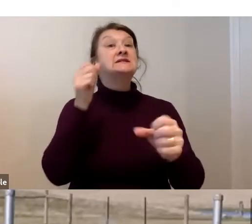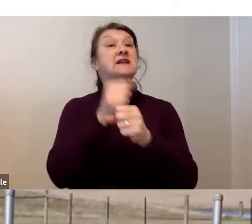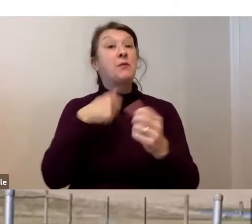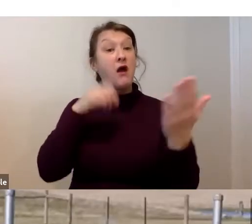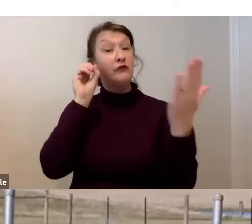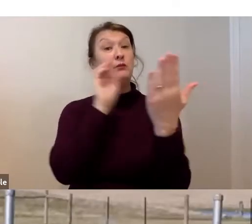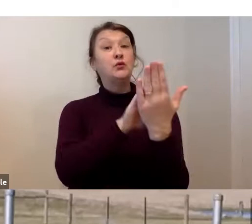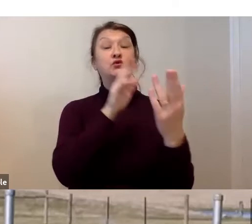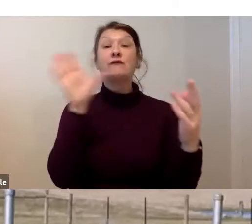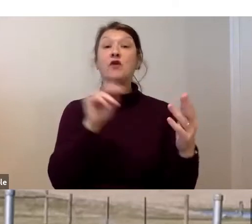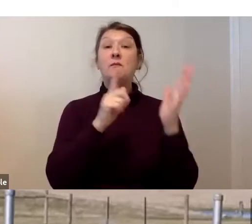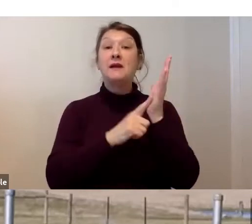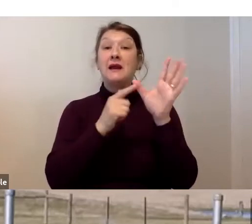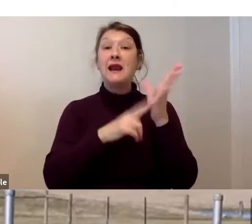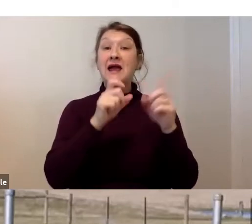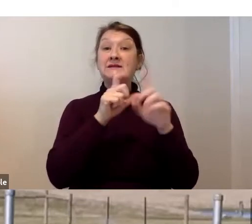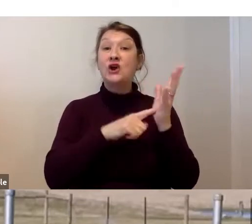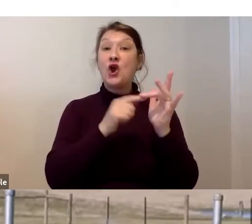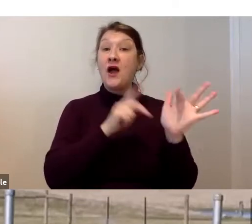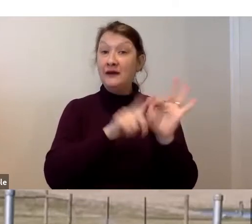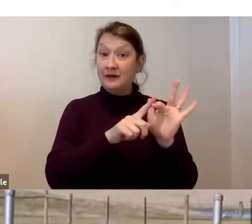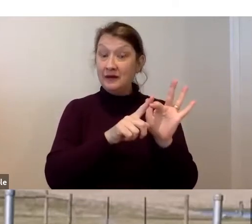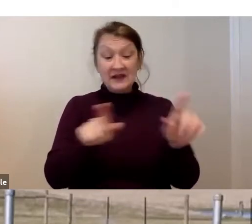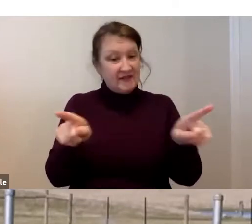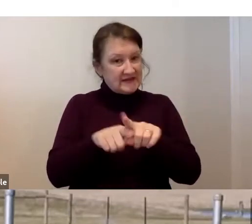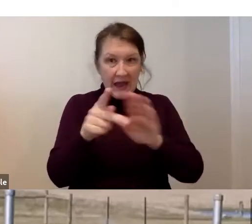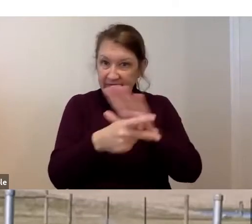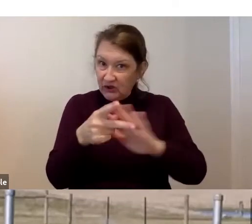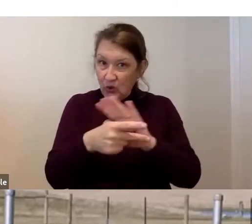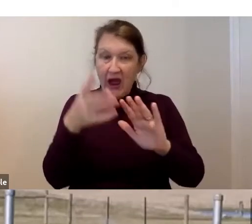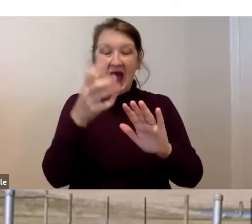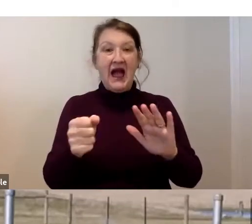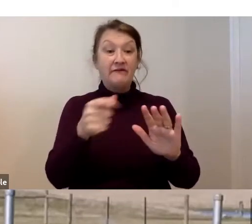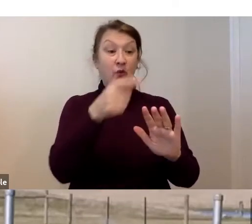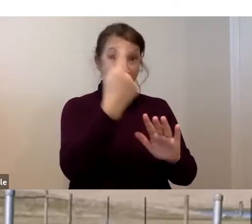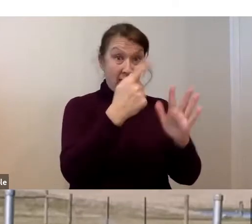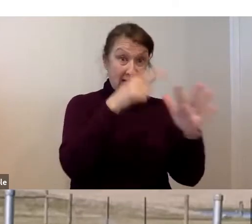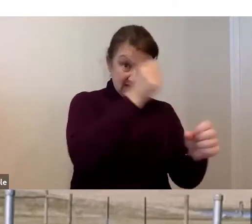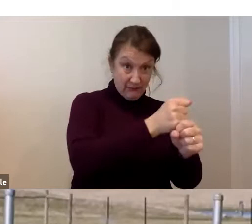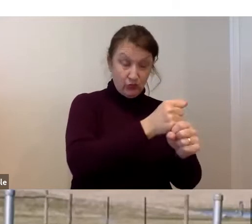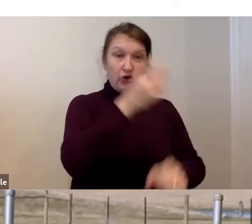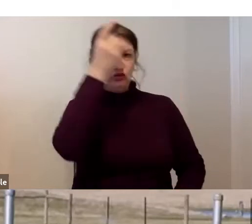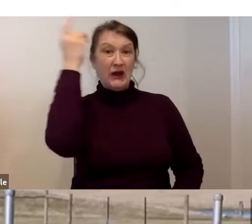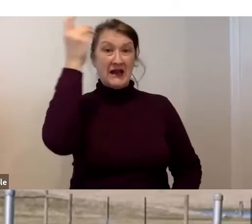It is the same video but they have an example of creative captioning or summarise captioning.